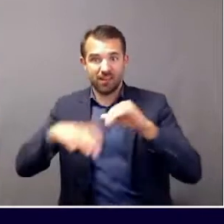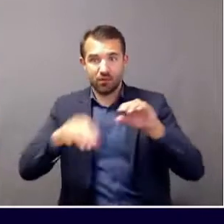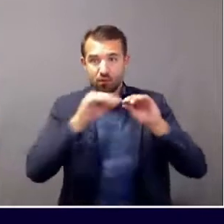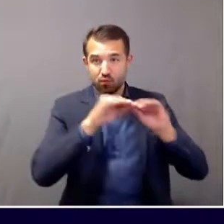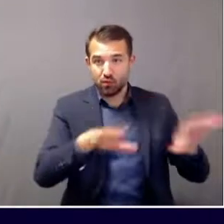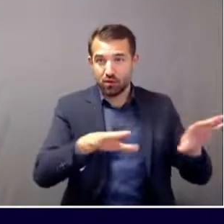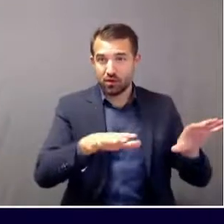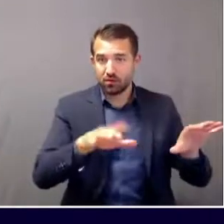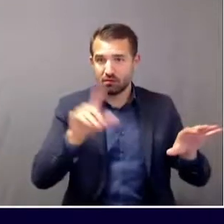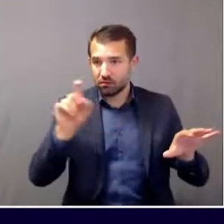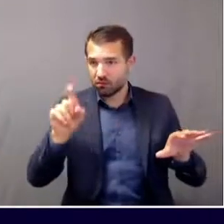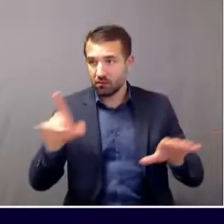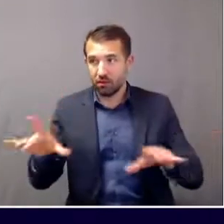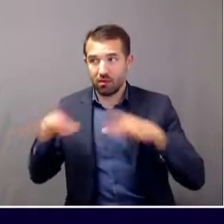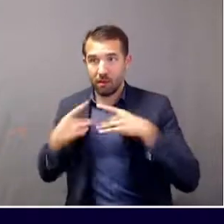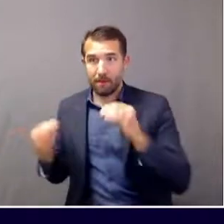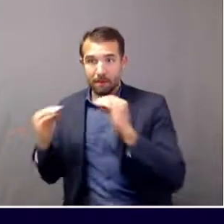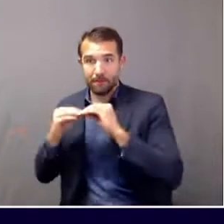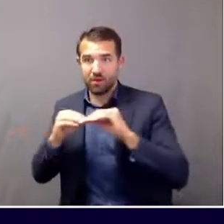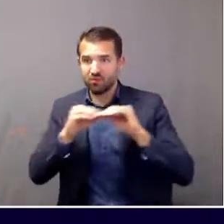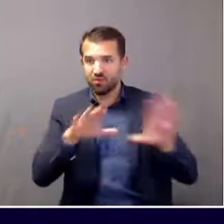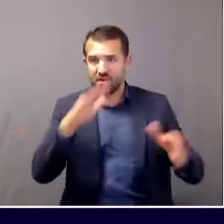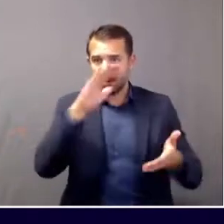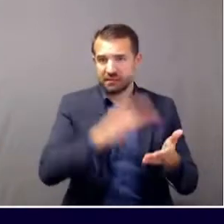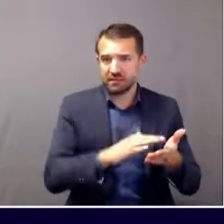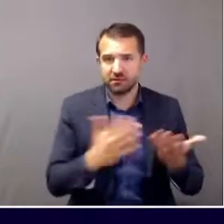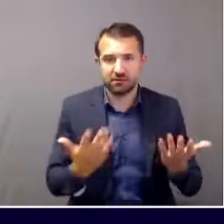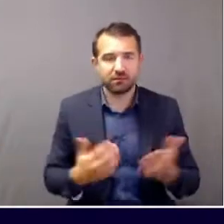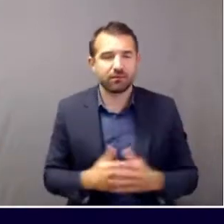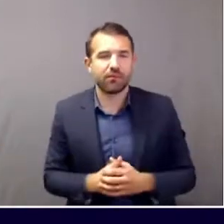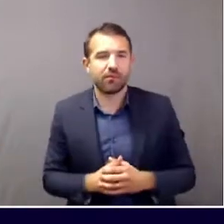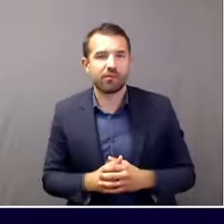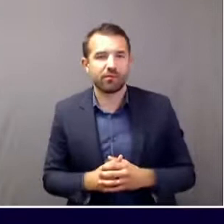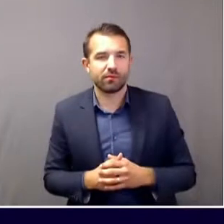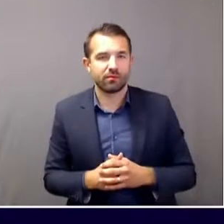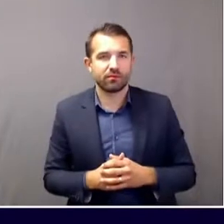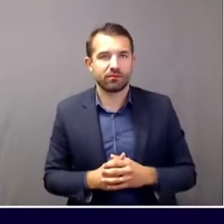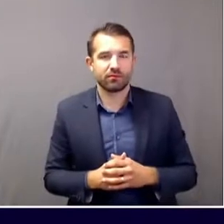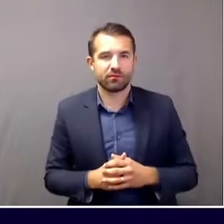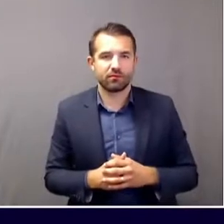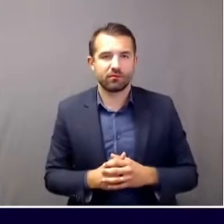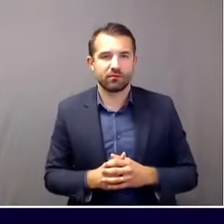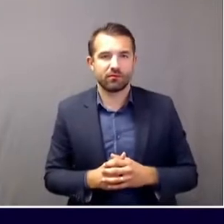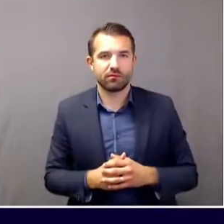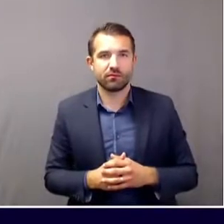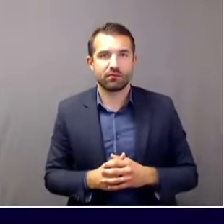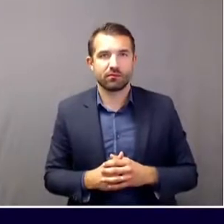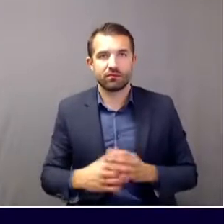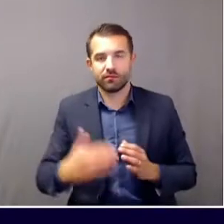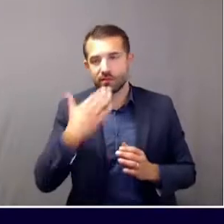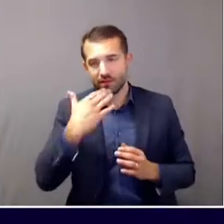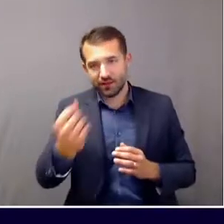St methodology or data note up